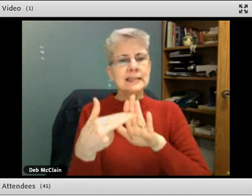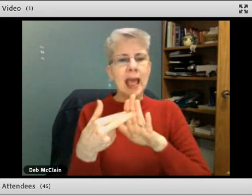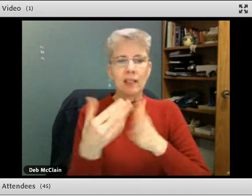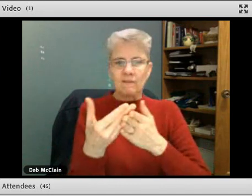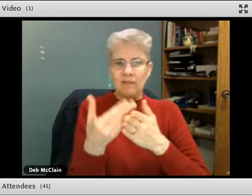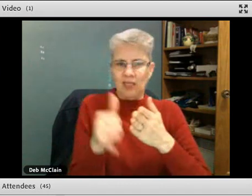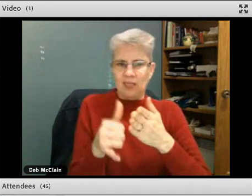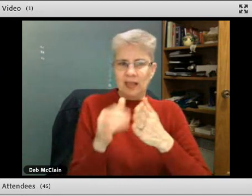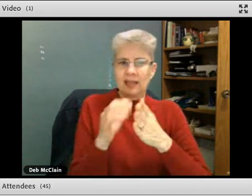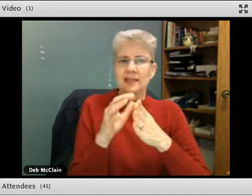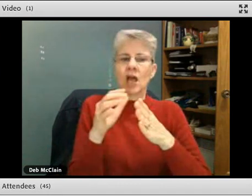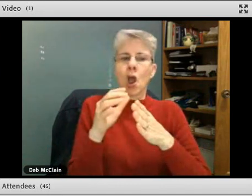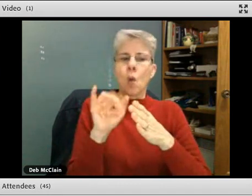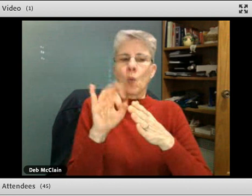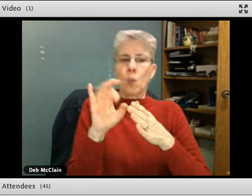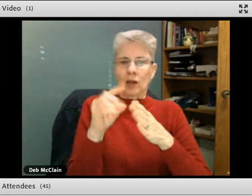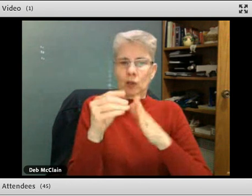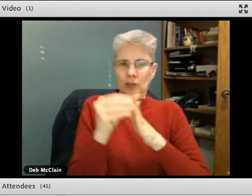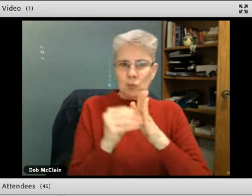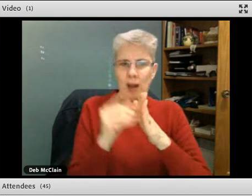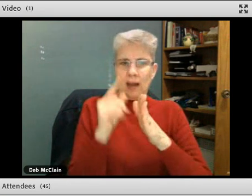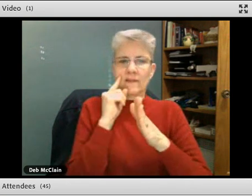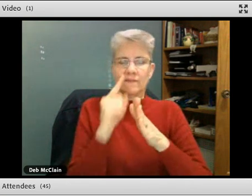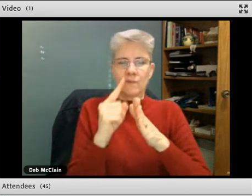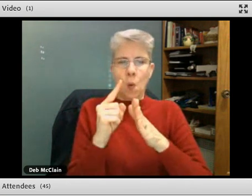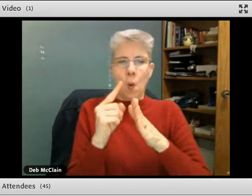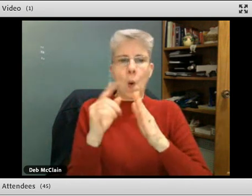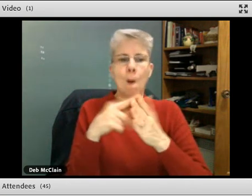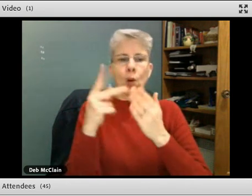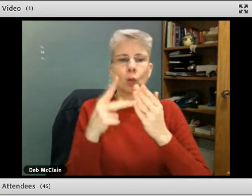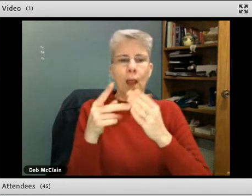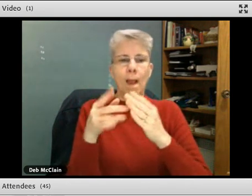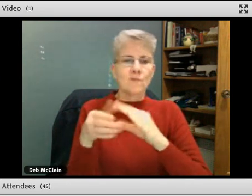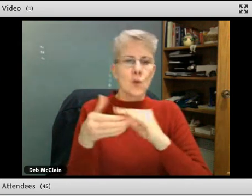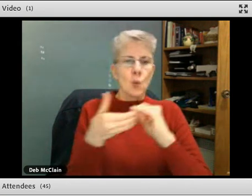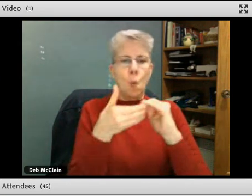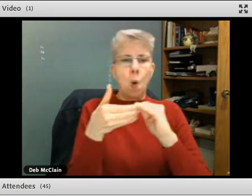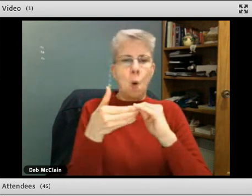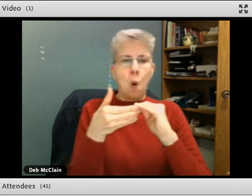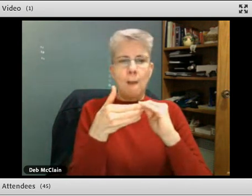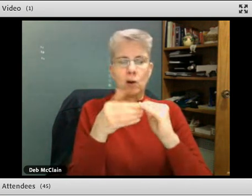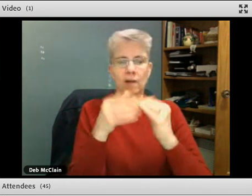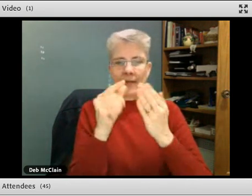for cooperative cataloging. It's a Library of Congress catalog record, but it wasn't actually created by L.C.